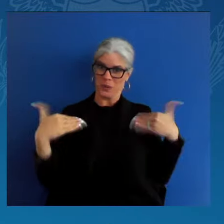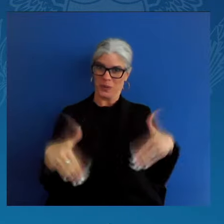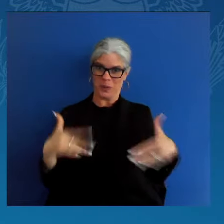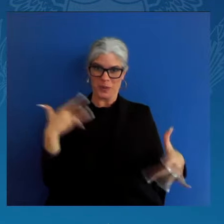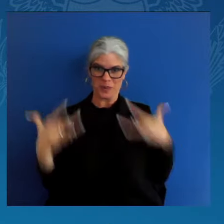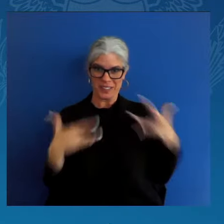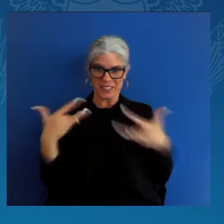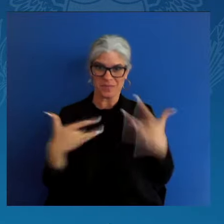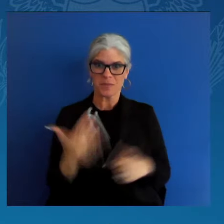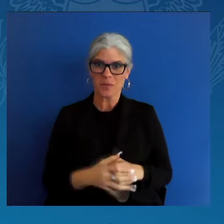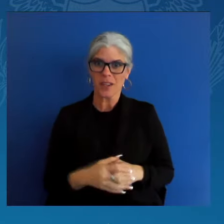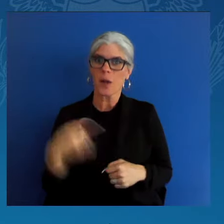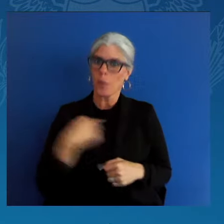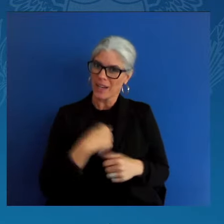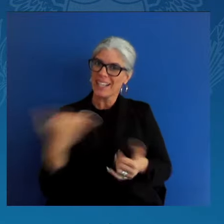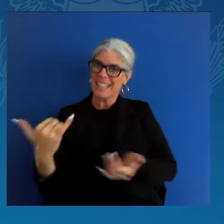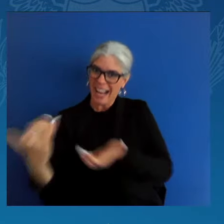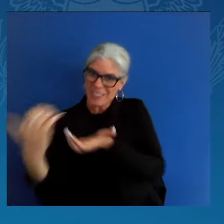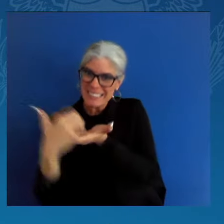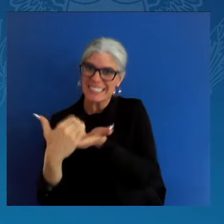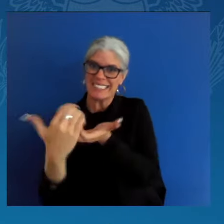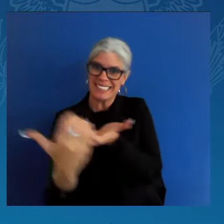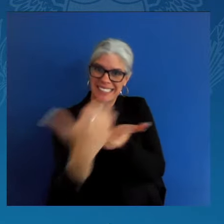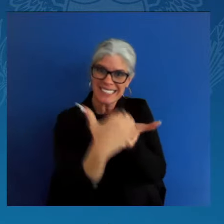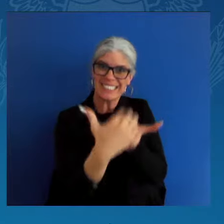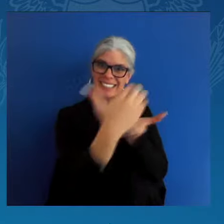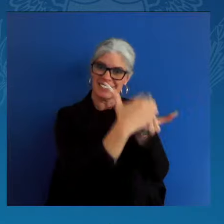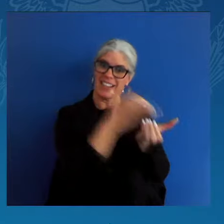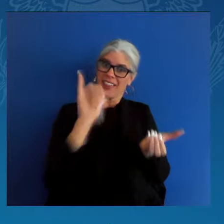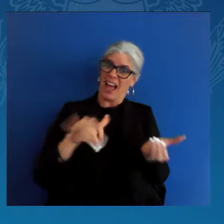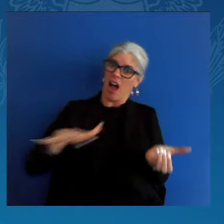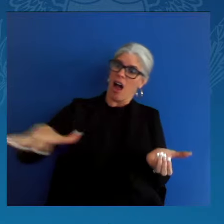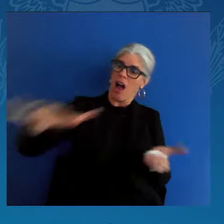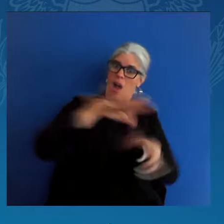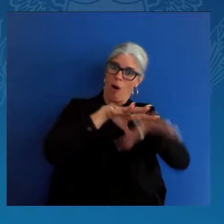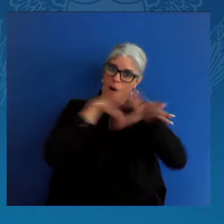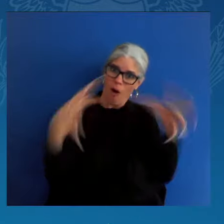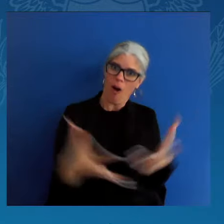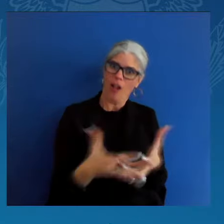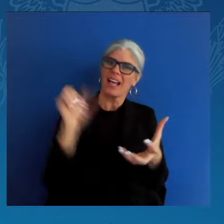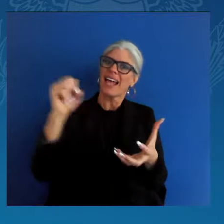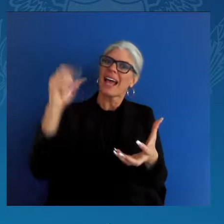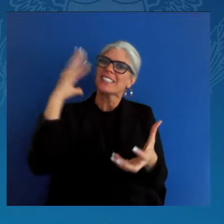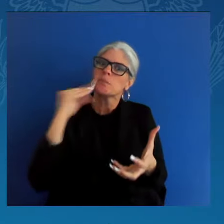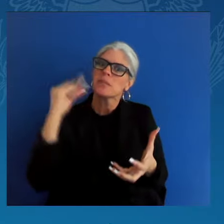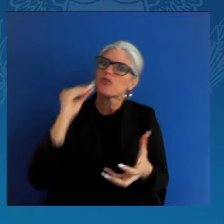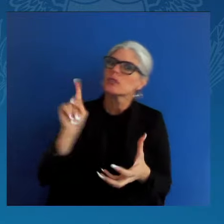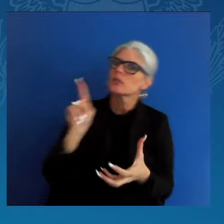and we have developed an architecture, our Moon to Mars strategy in consultation